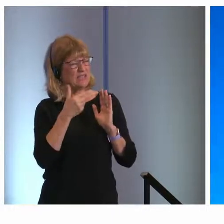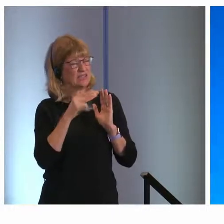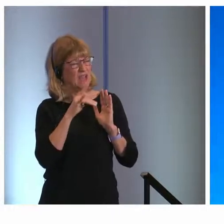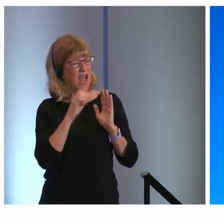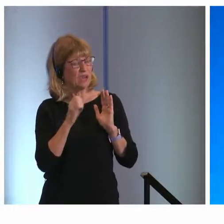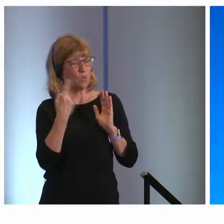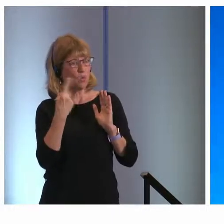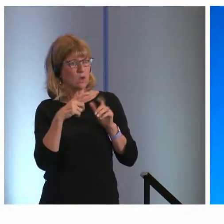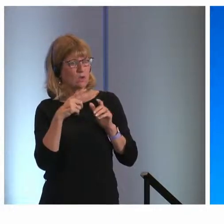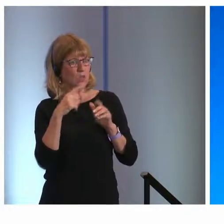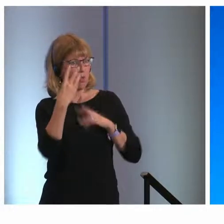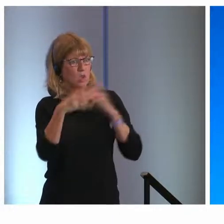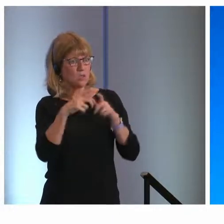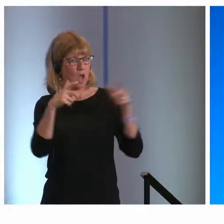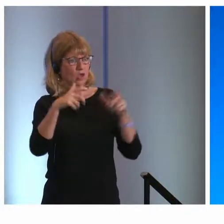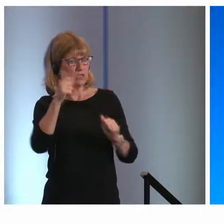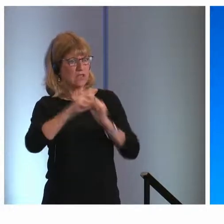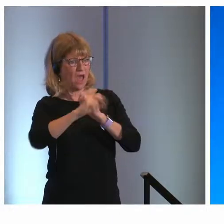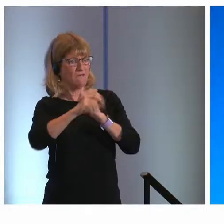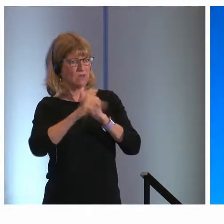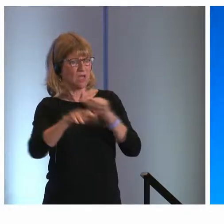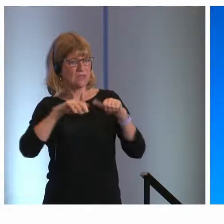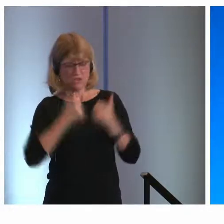The video you're about to see, was shot at BBDO, by TV guide,